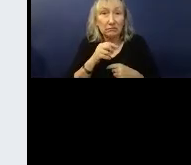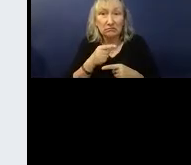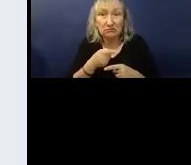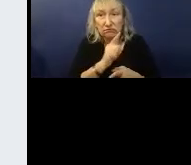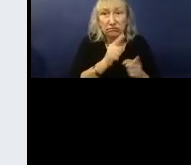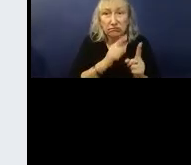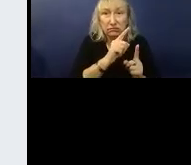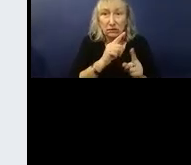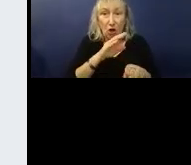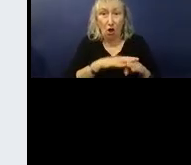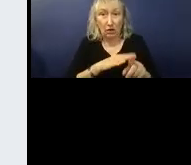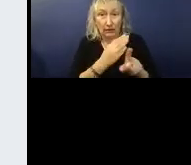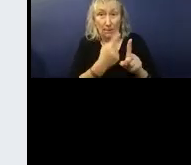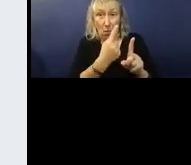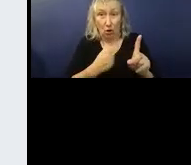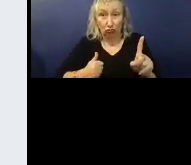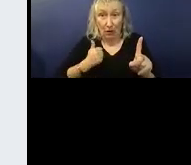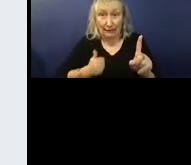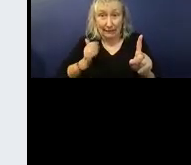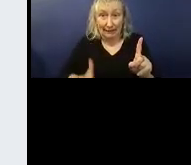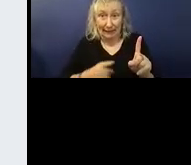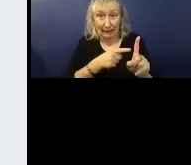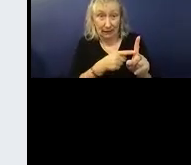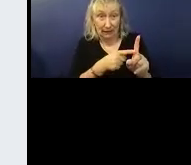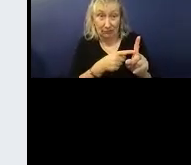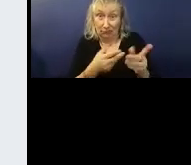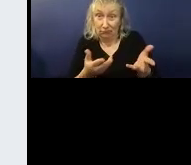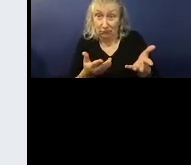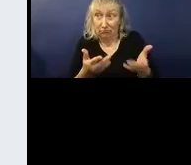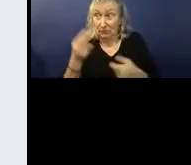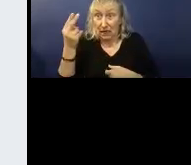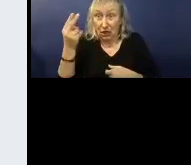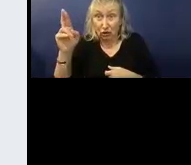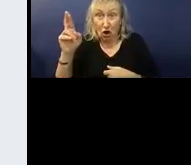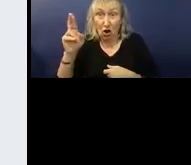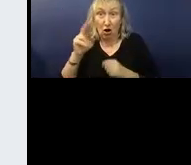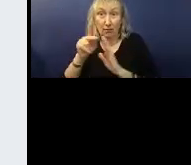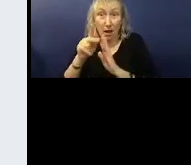in general as state staff, there's HR policies, personnel investigations that would occur.